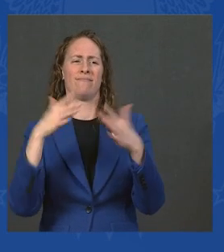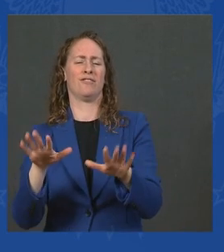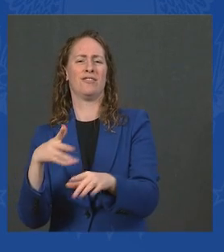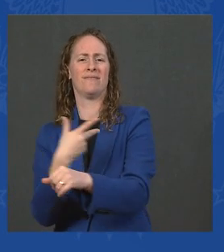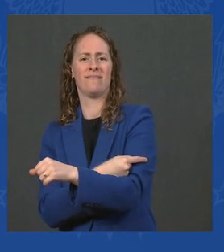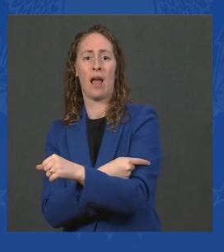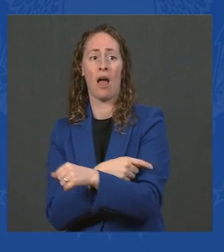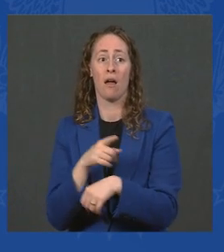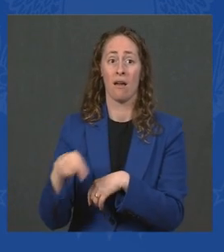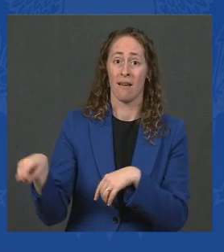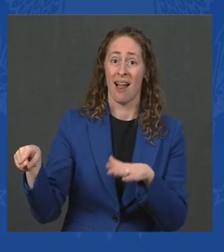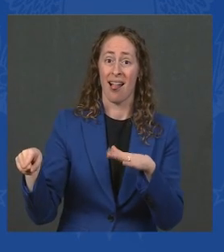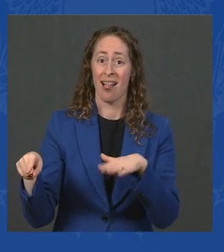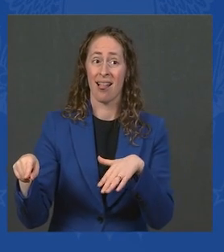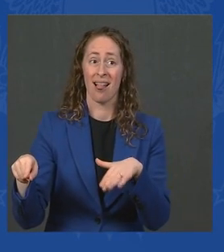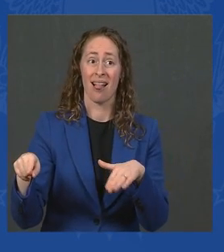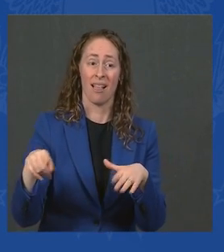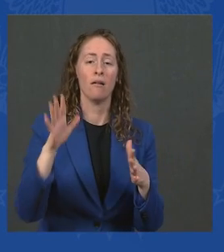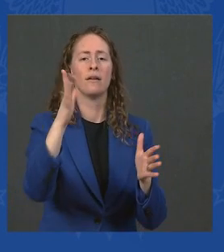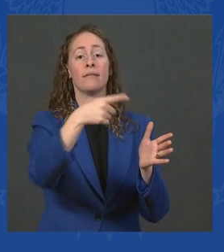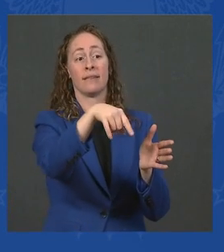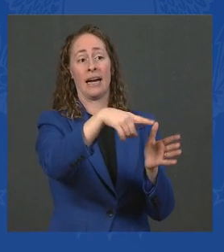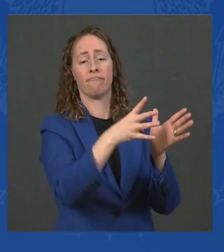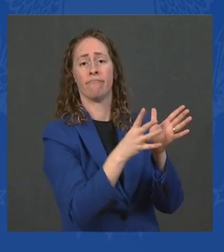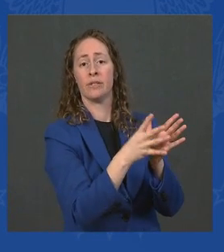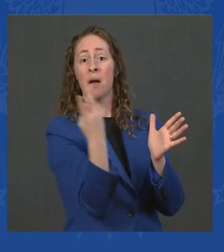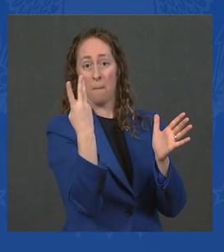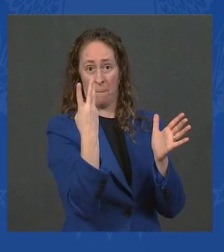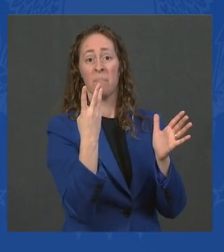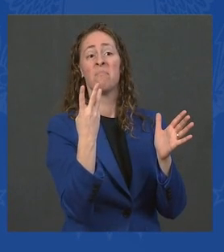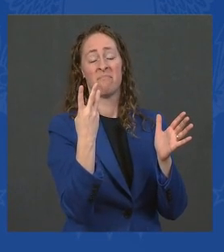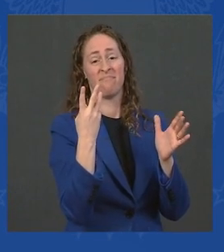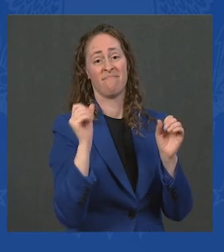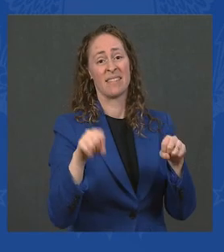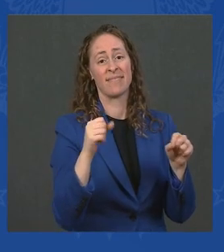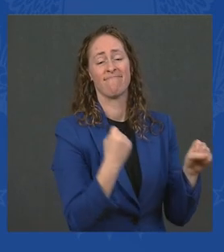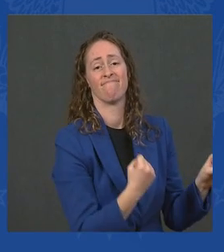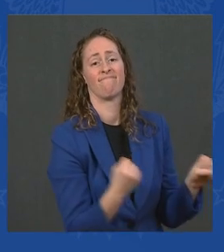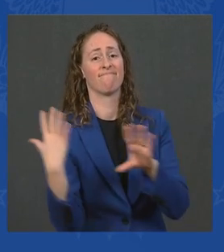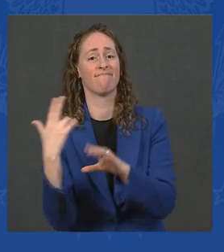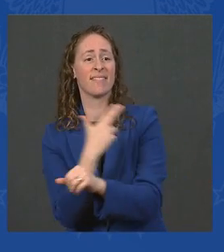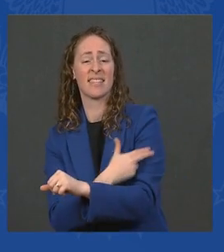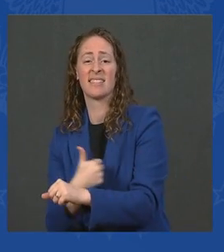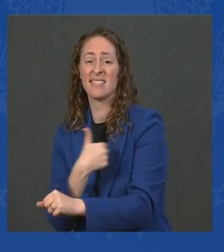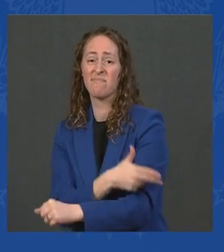if they live in an area with low vaccination rates rather than high vaccination rates.